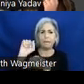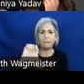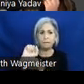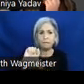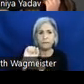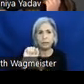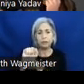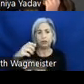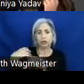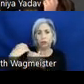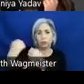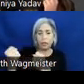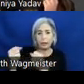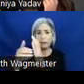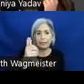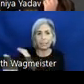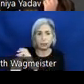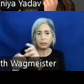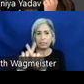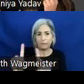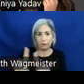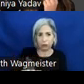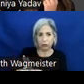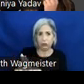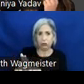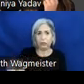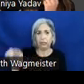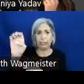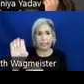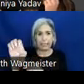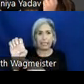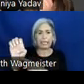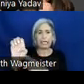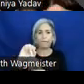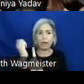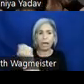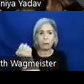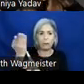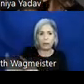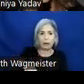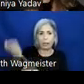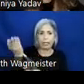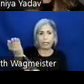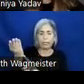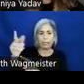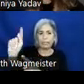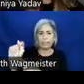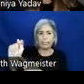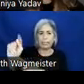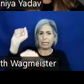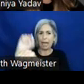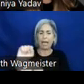current skills and disabilities. E, environments they're in. T, tasks, they need to complete